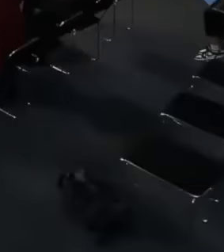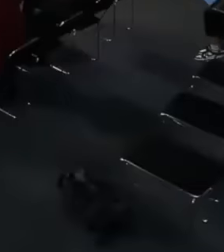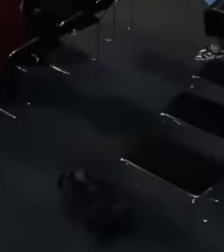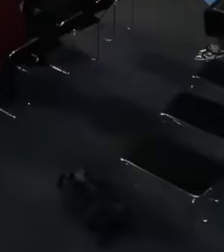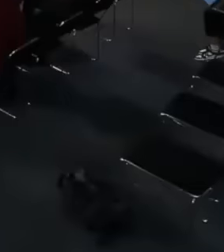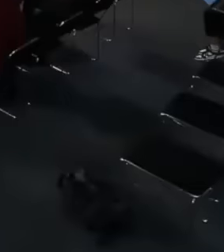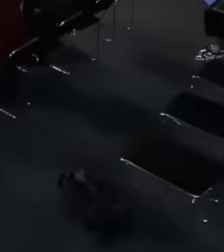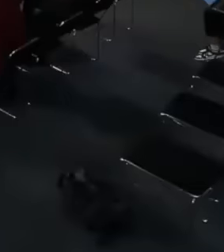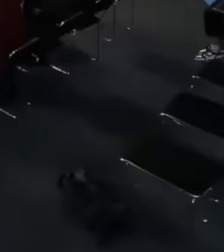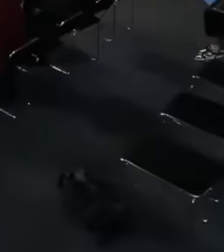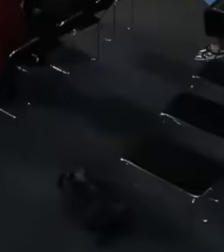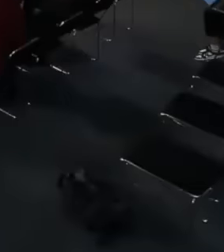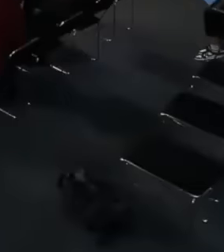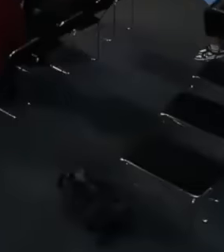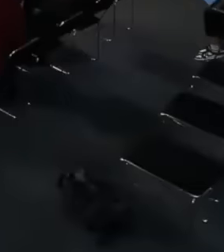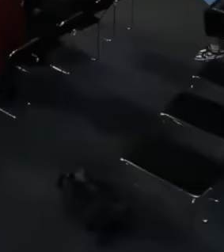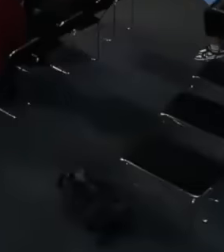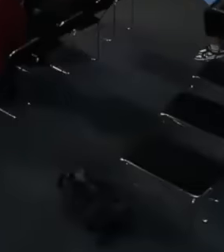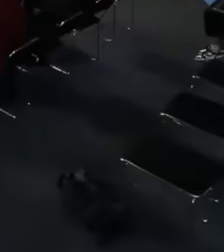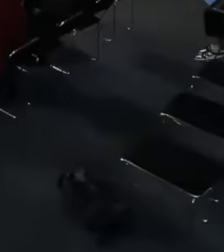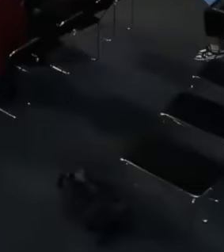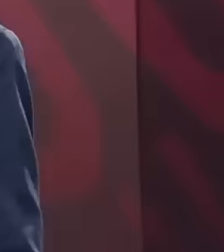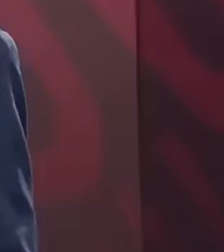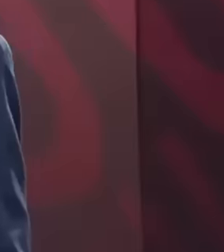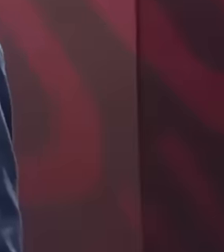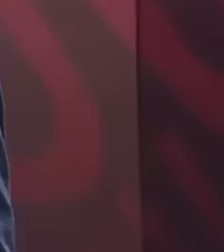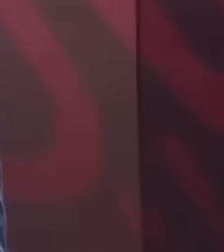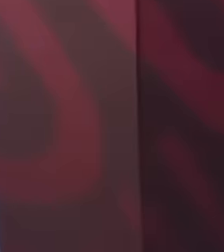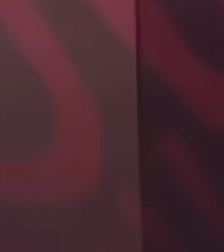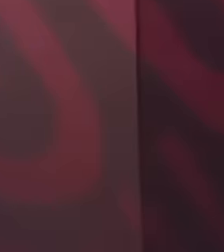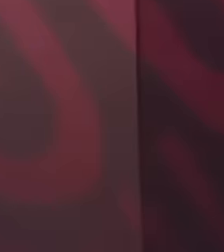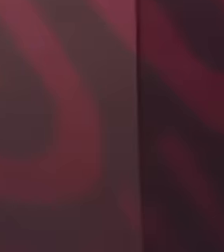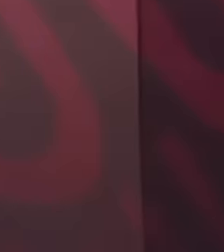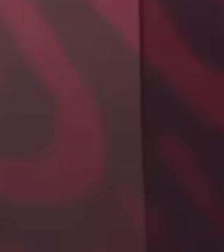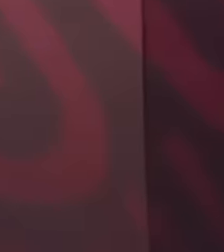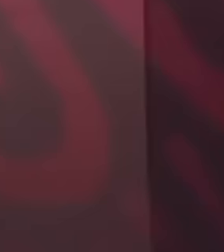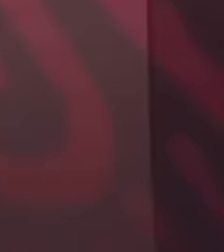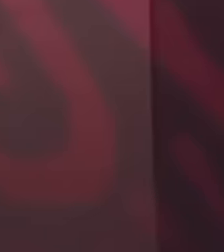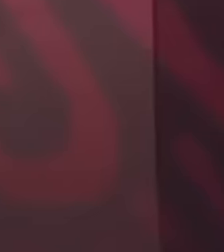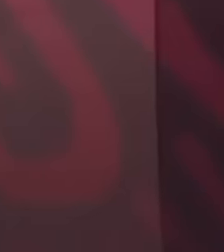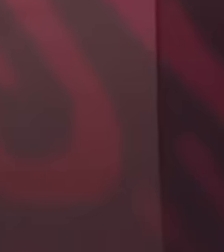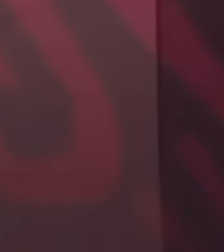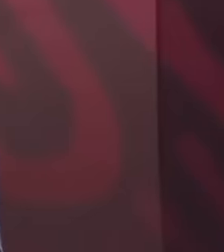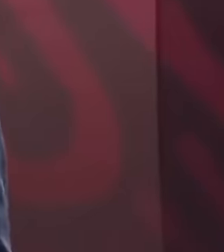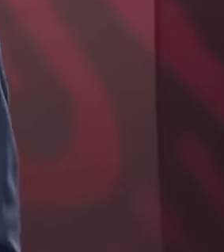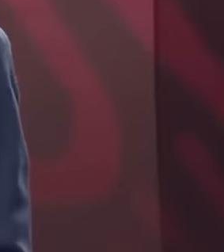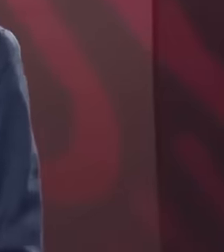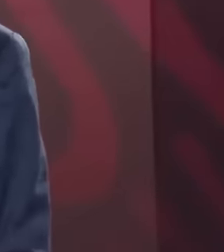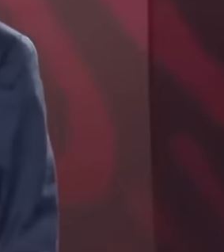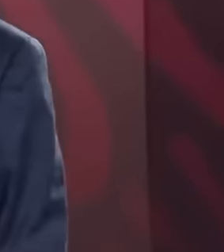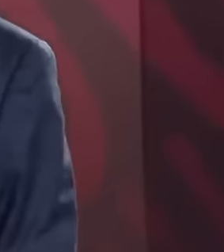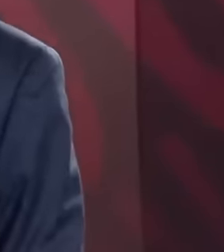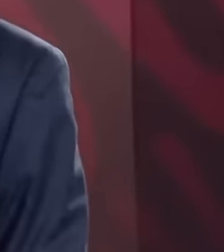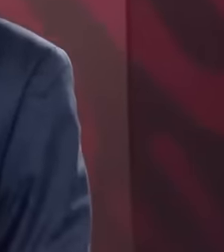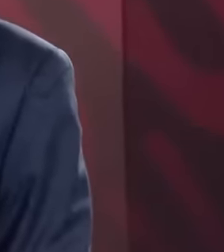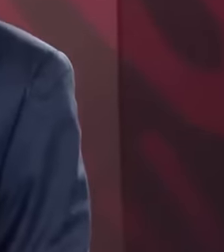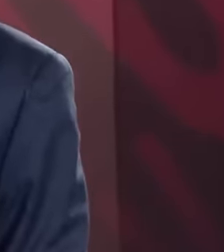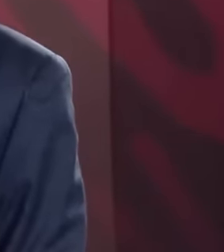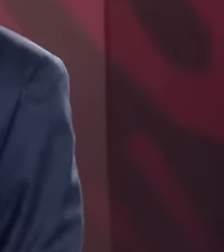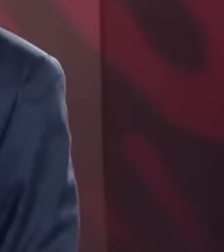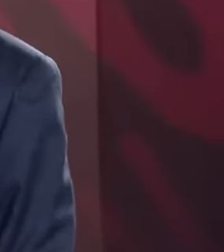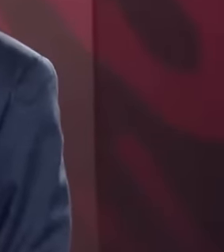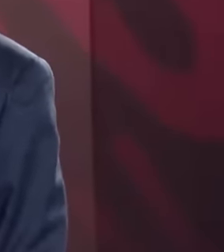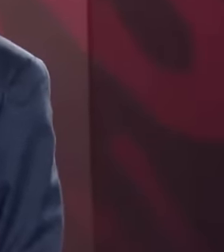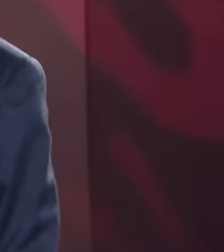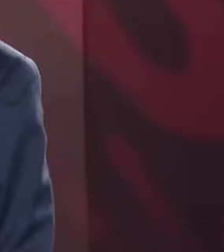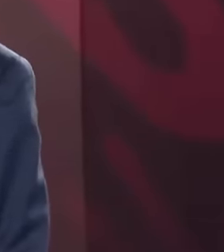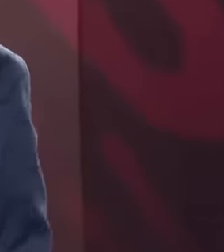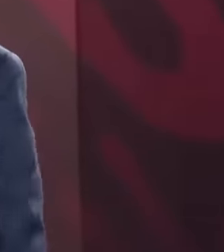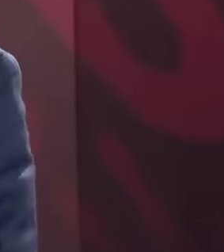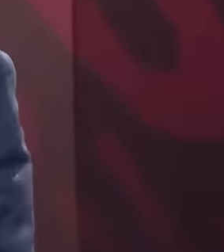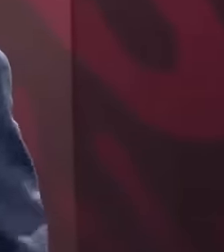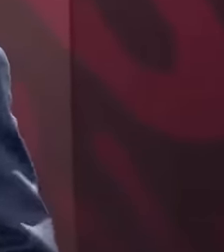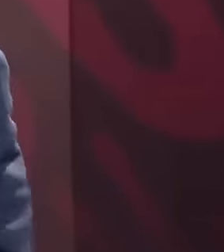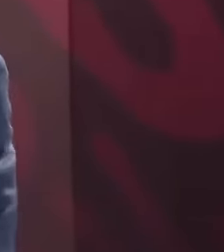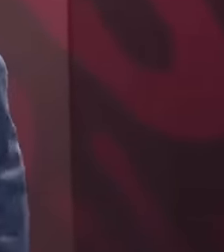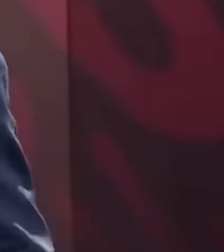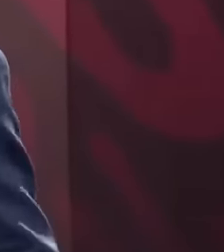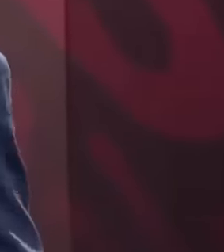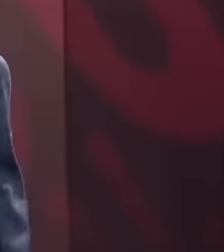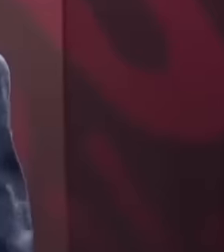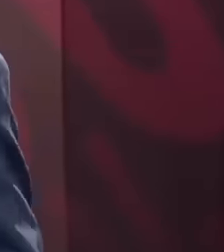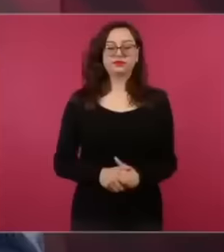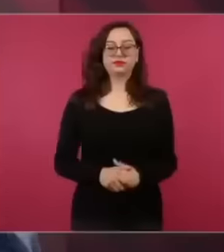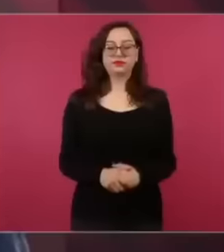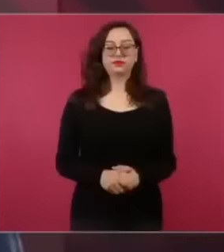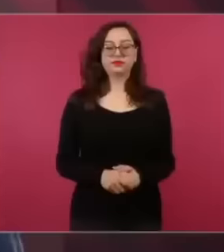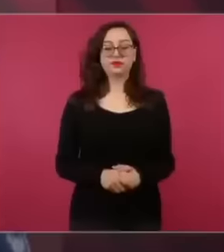Pineda Cali that they are very good Mexican sometimes I wear this because they are